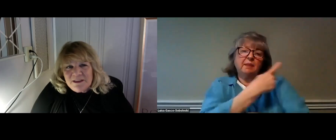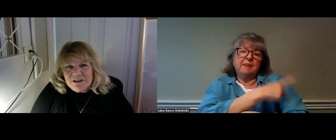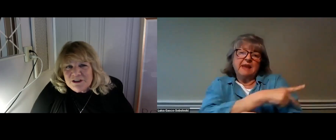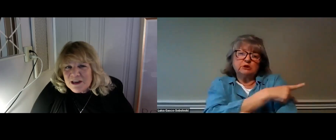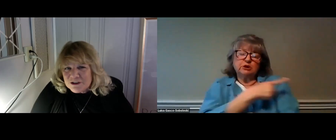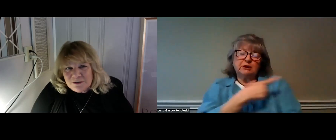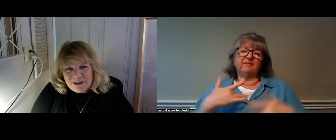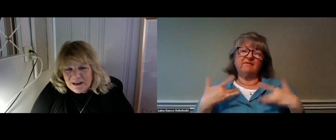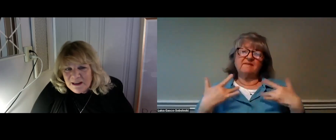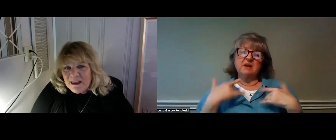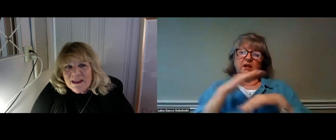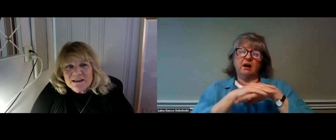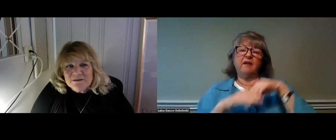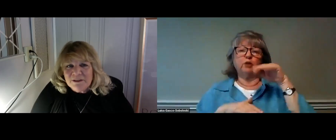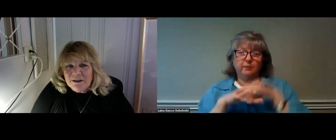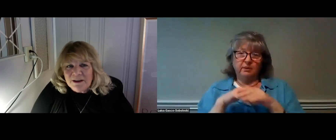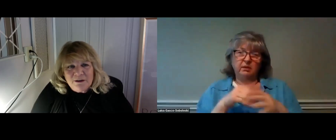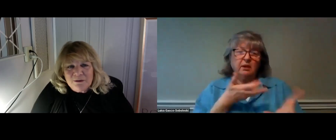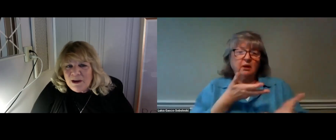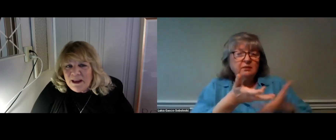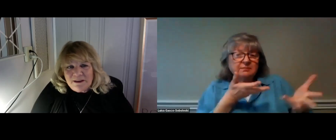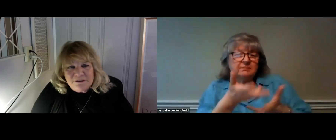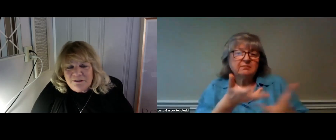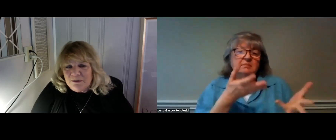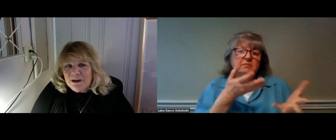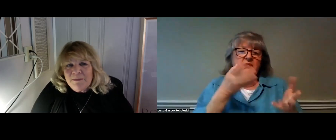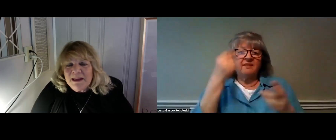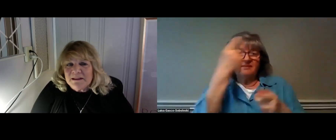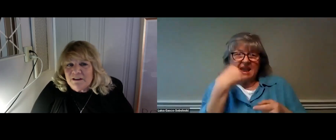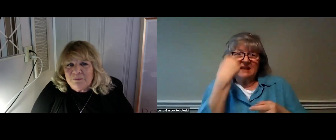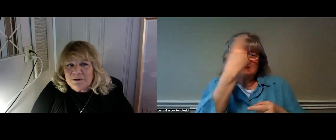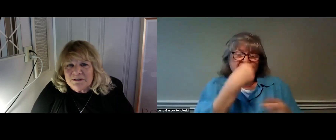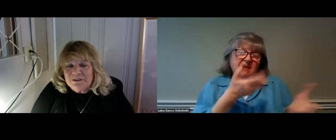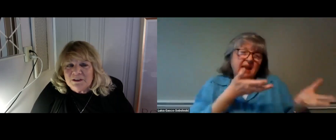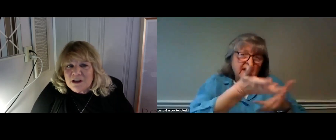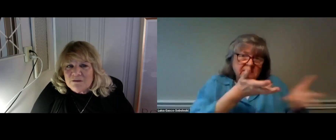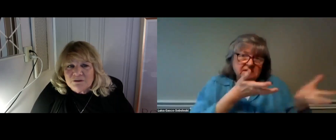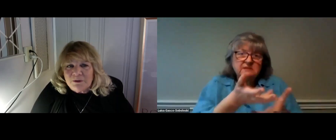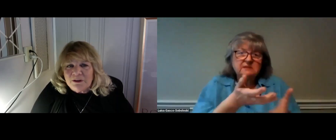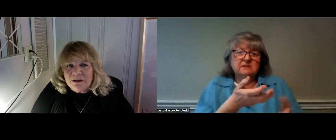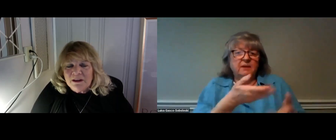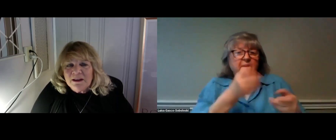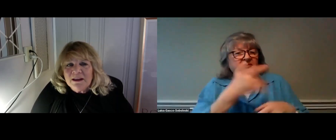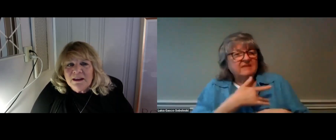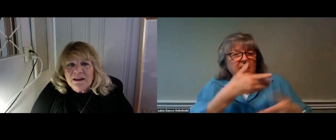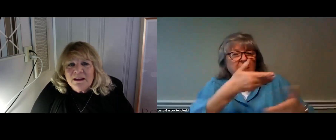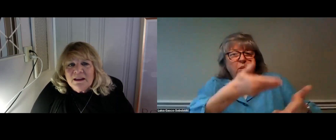gesturing is a very good way to make a deaf person feel comfortable.